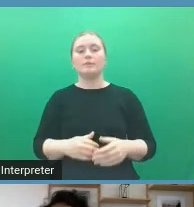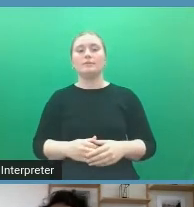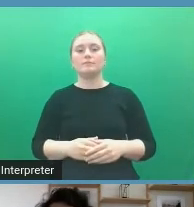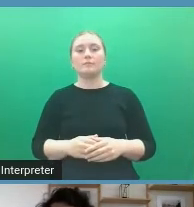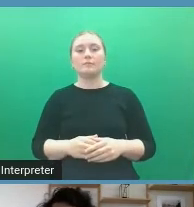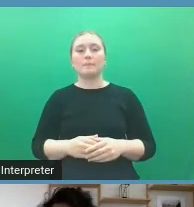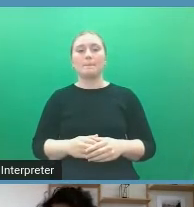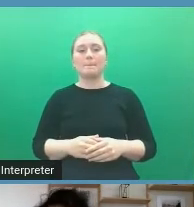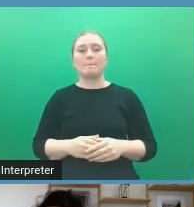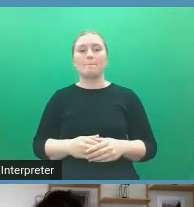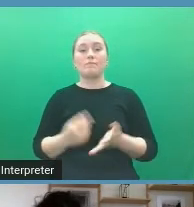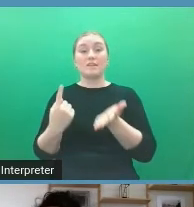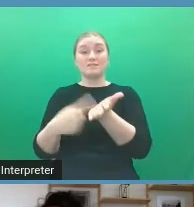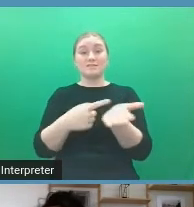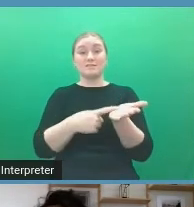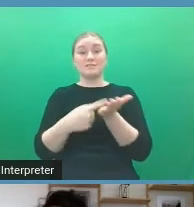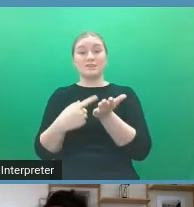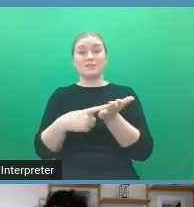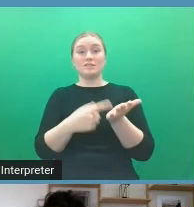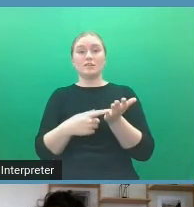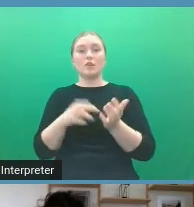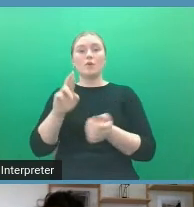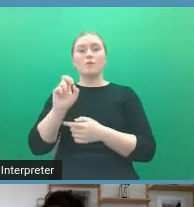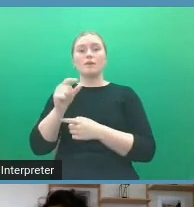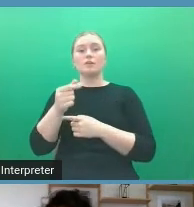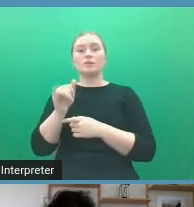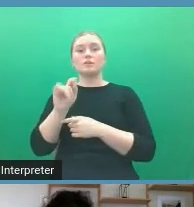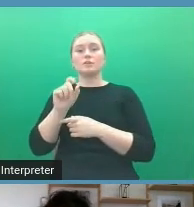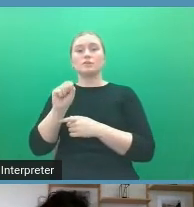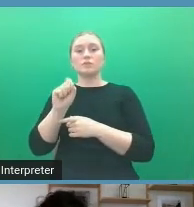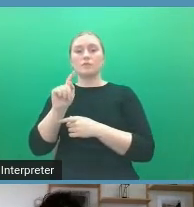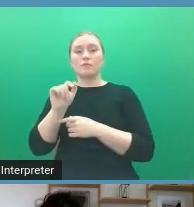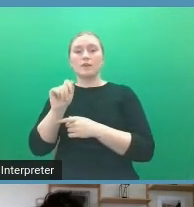and registration, let's think through for example what are those things that those